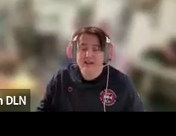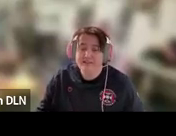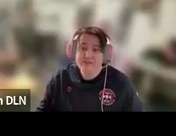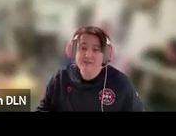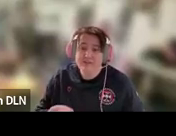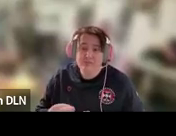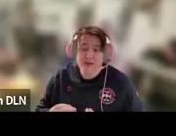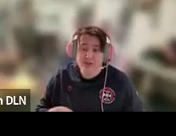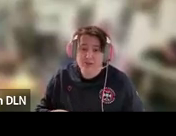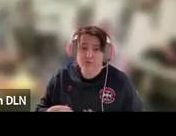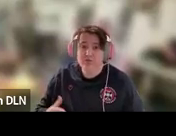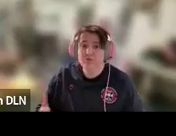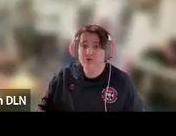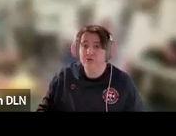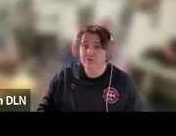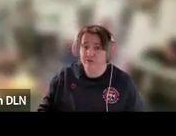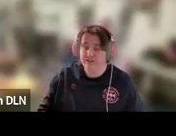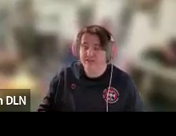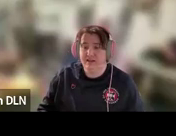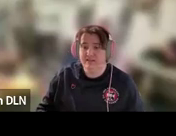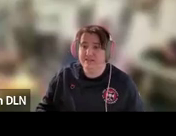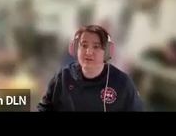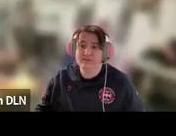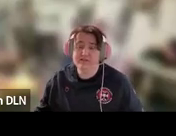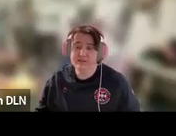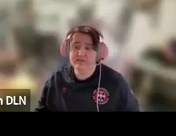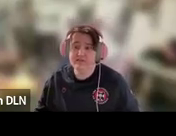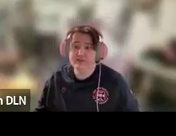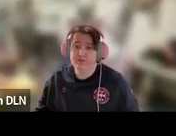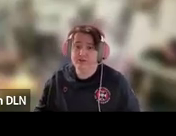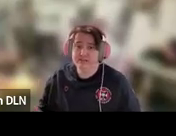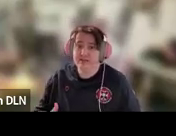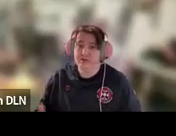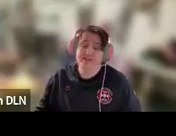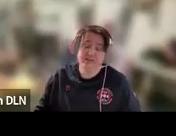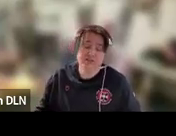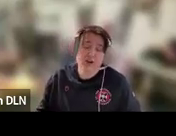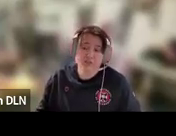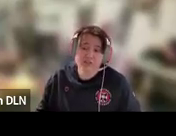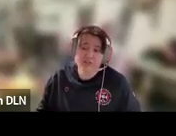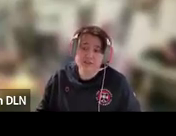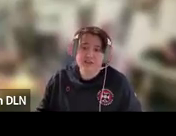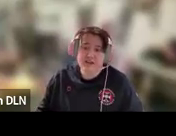and this can be made by you to your university, and it's typically done via your data protection officer.